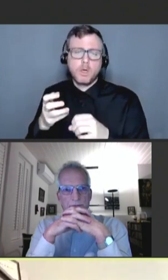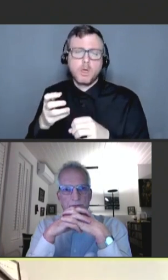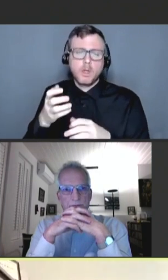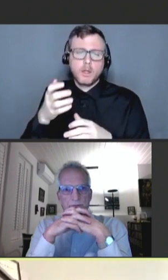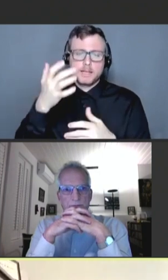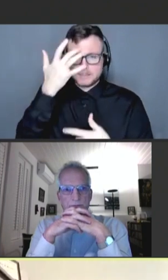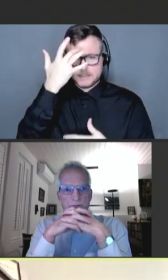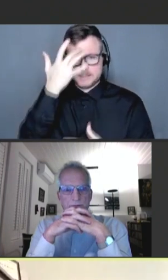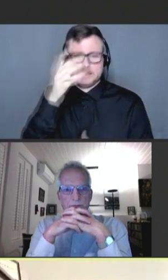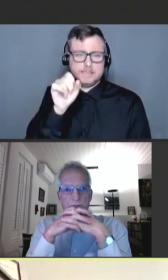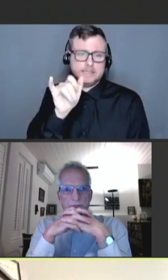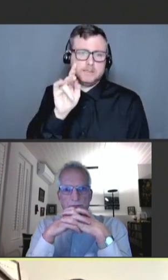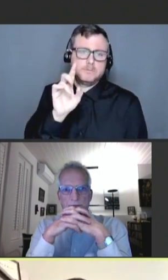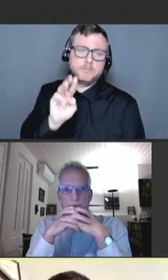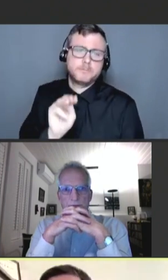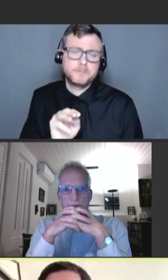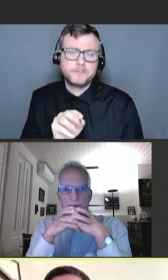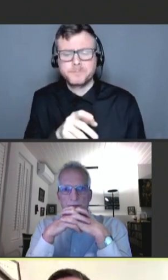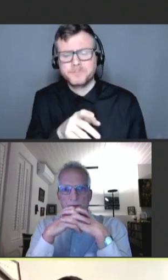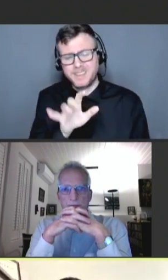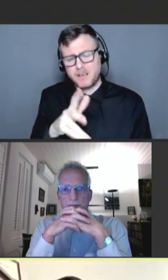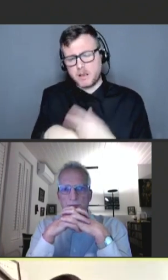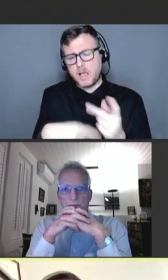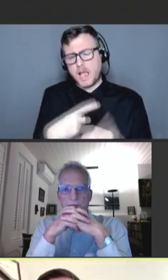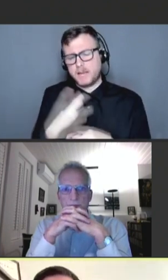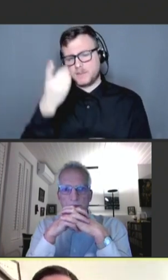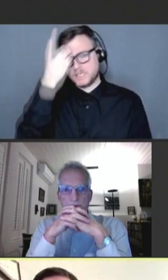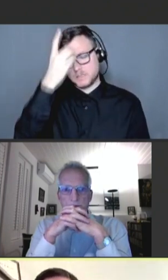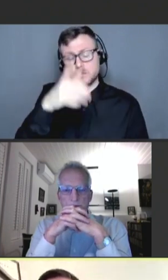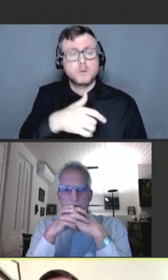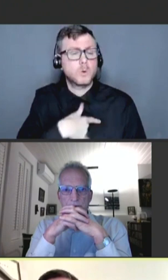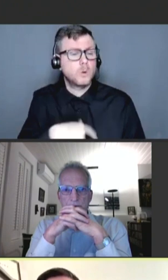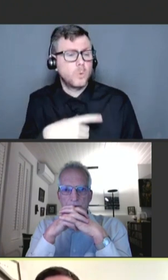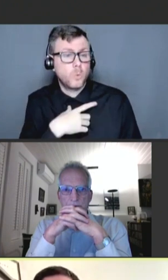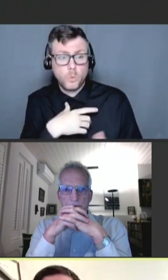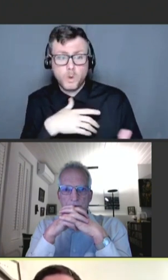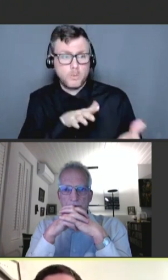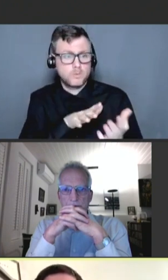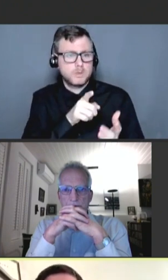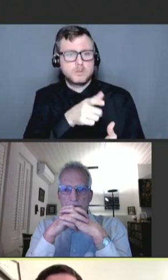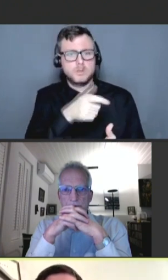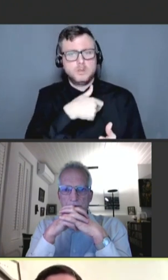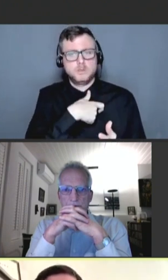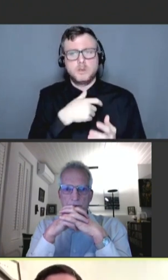So -- and you know, we face this question a lot from a lot of patient advocacy groups and a lot